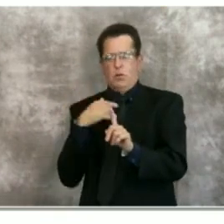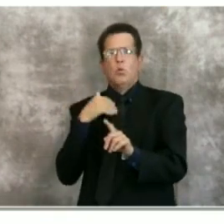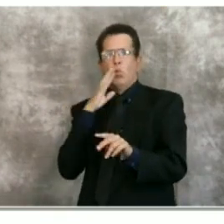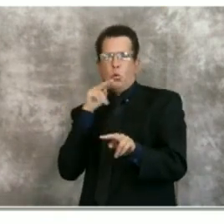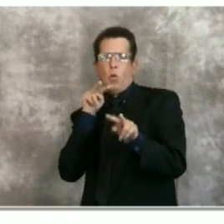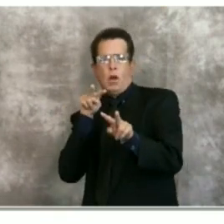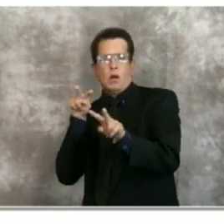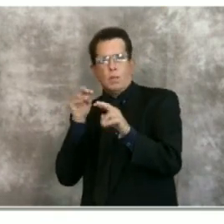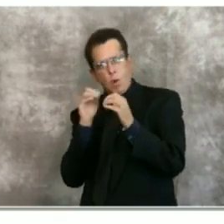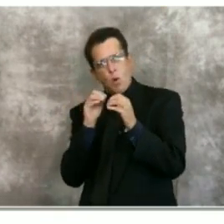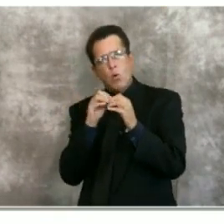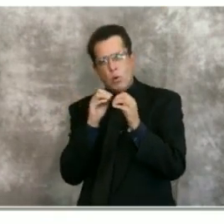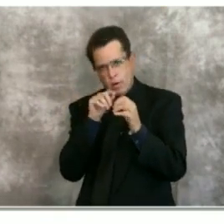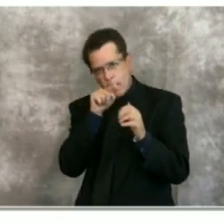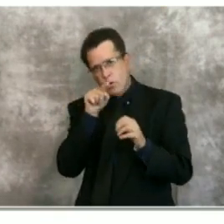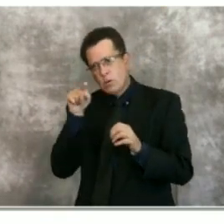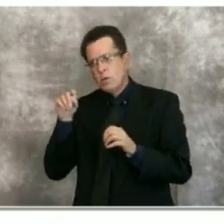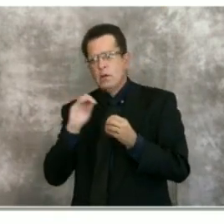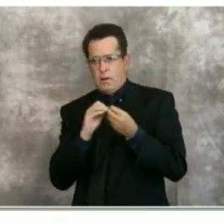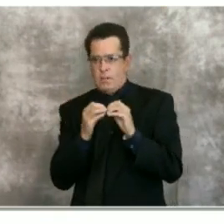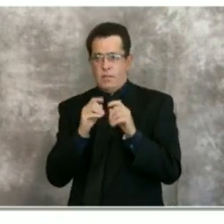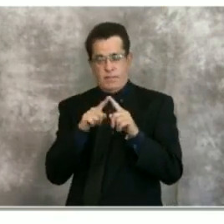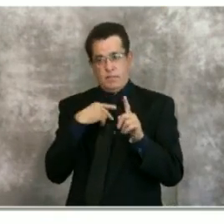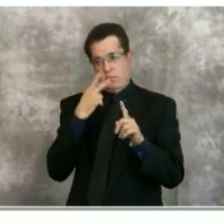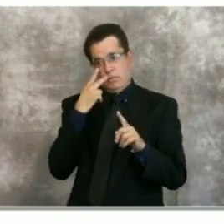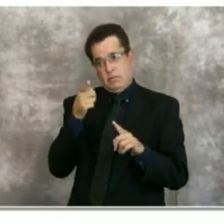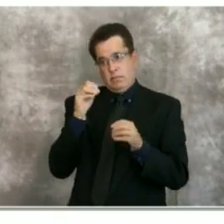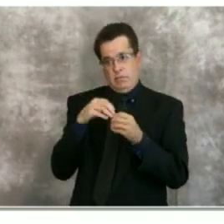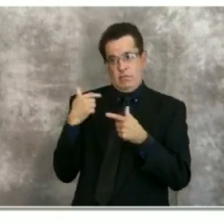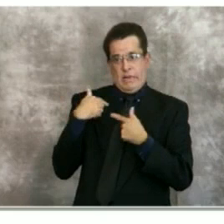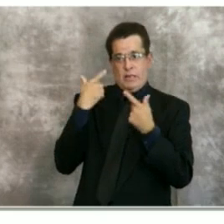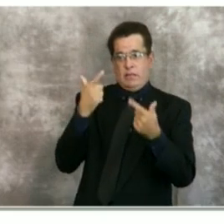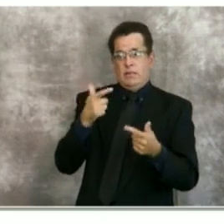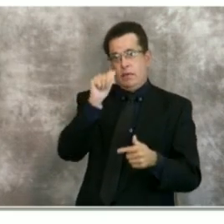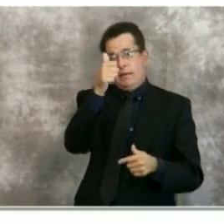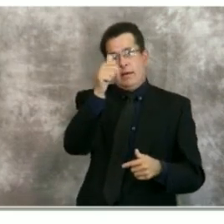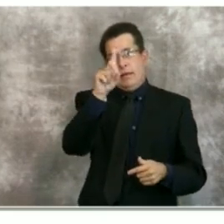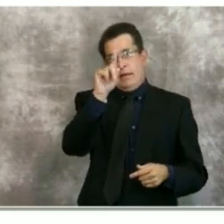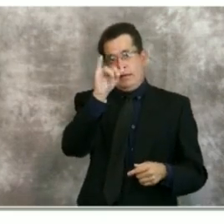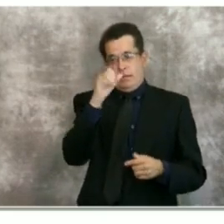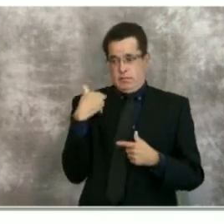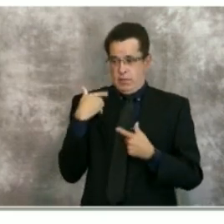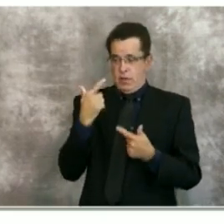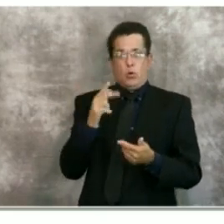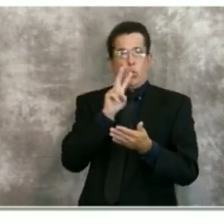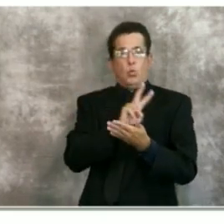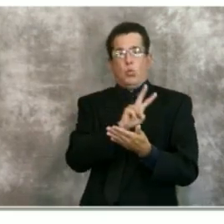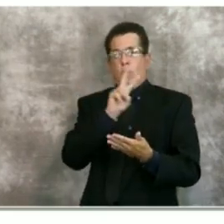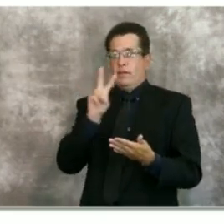CASES AND ON THE RIGHT SIDE IS JUST IS THE DAILY NUMBERS THAT WE WILL CONTINUE TO FOLLOW